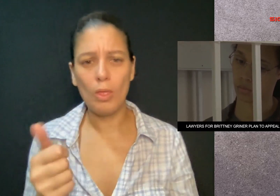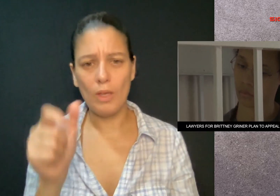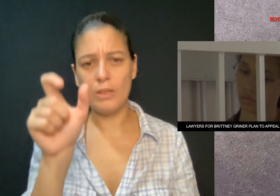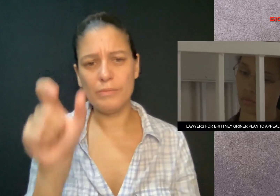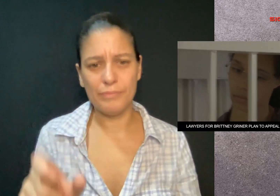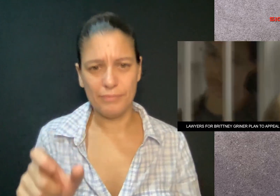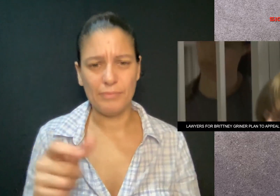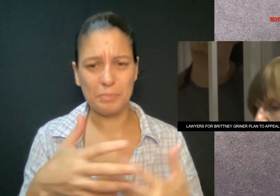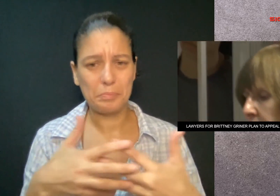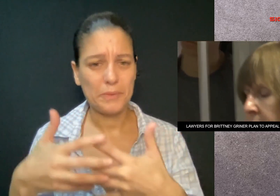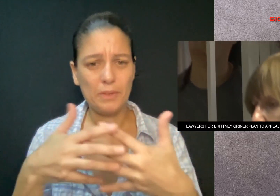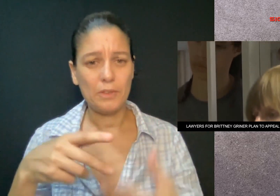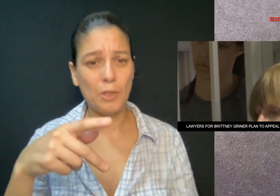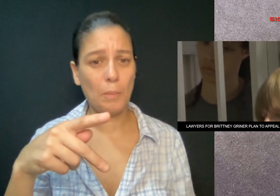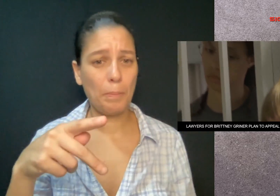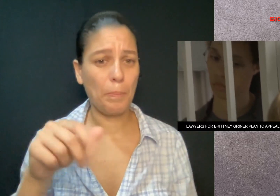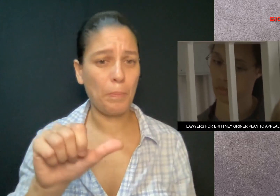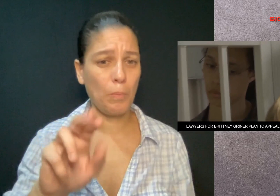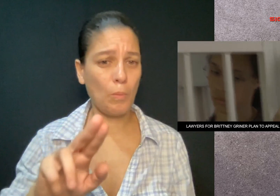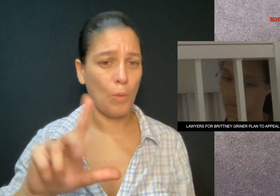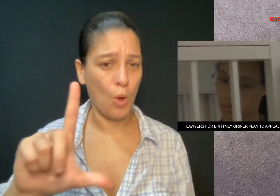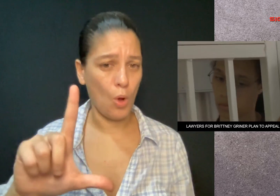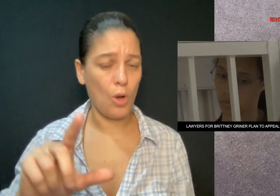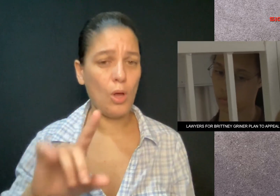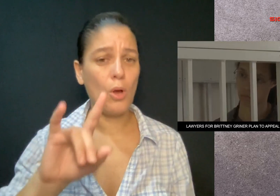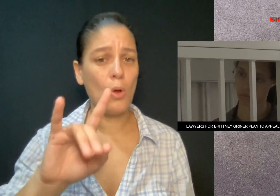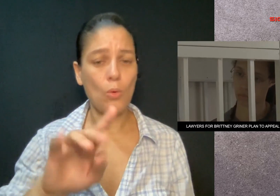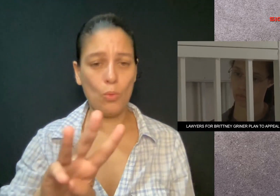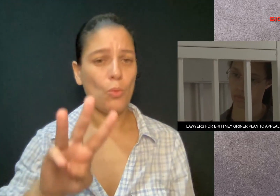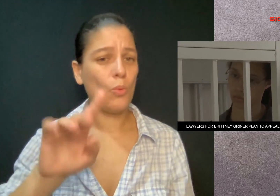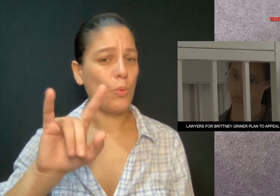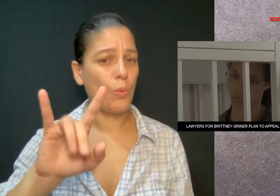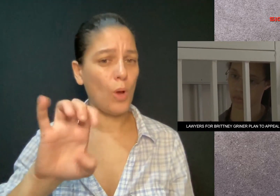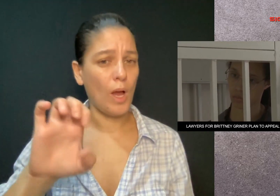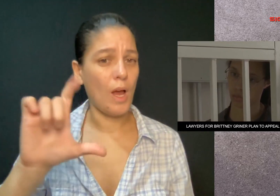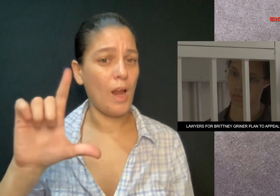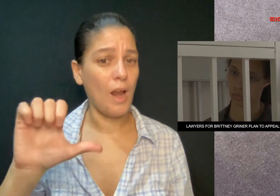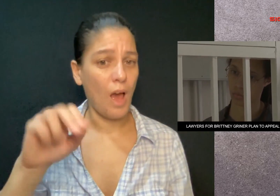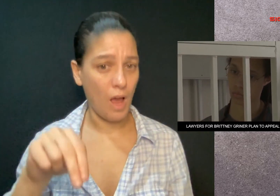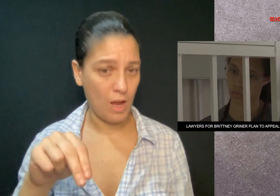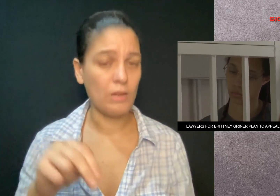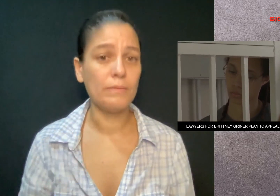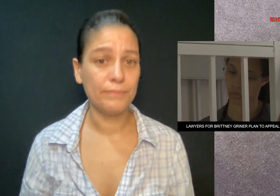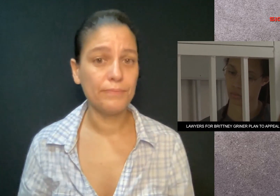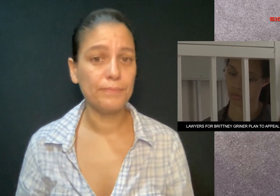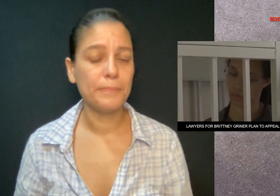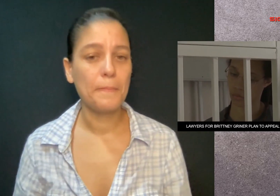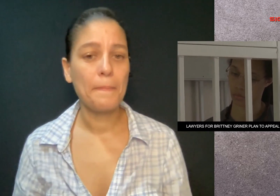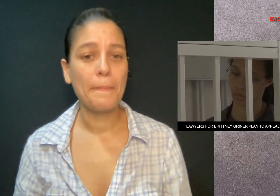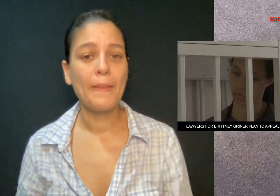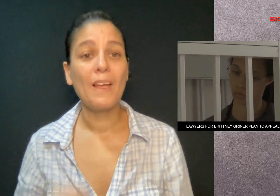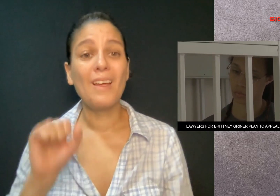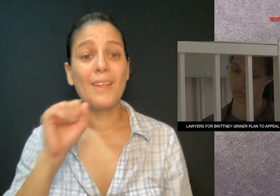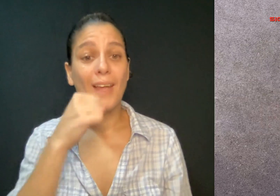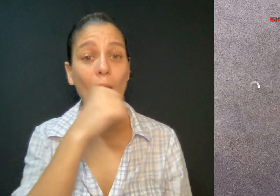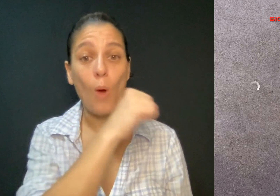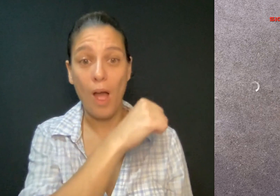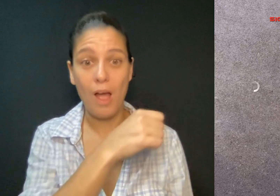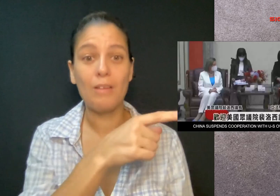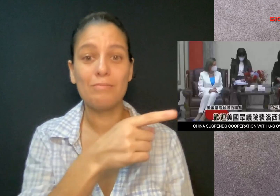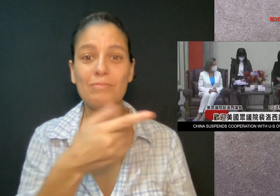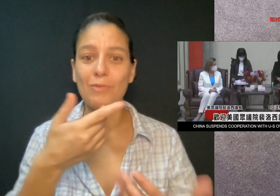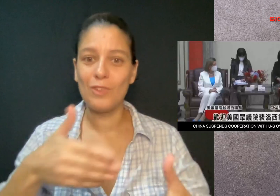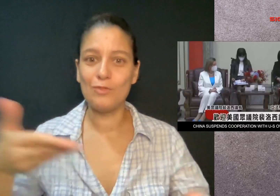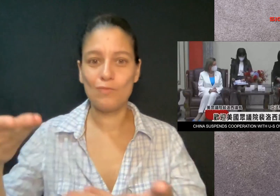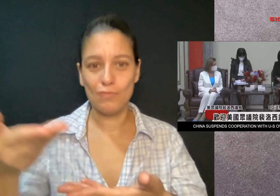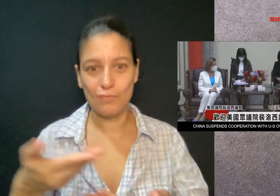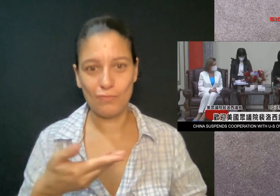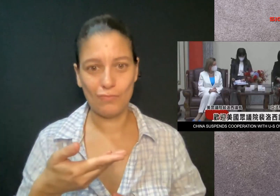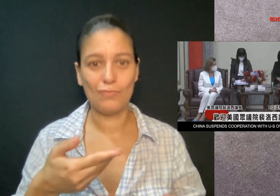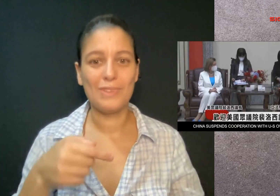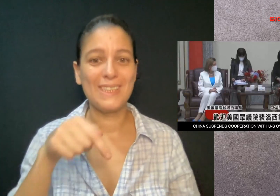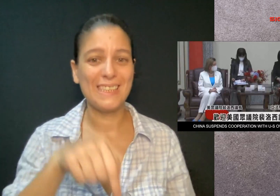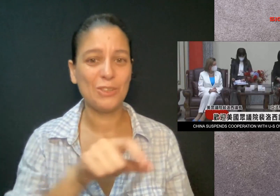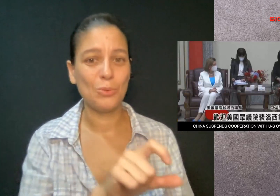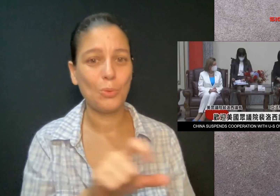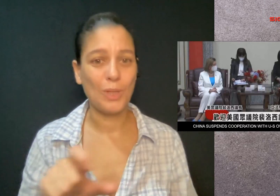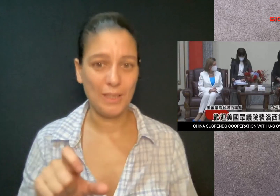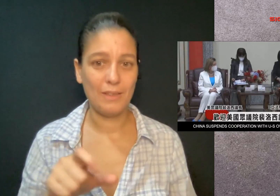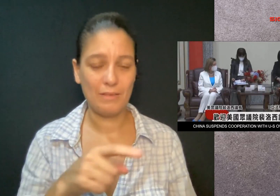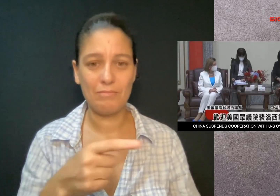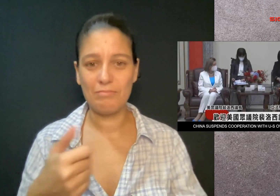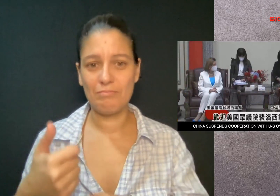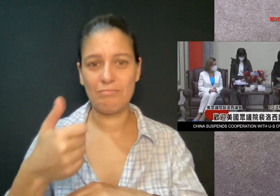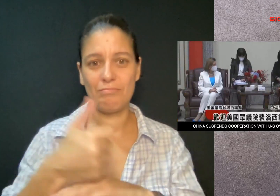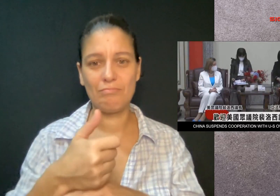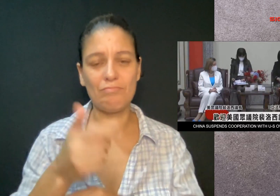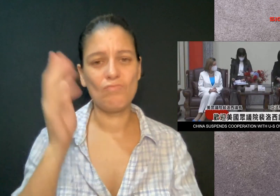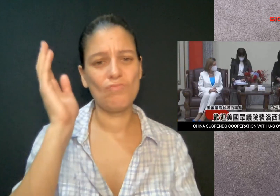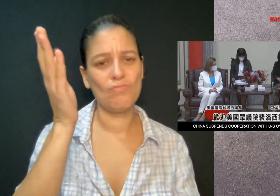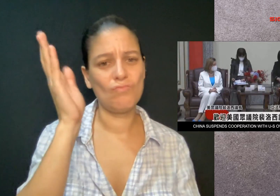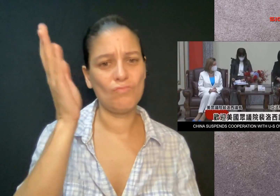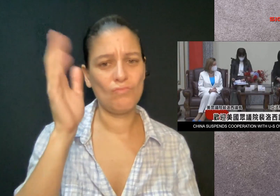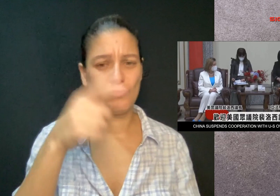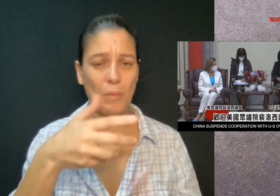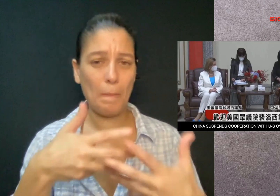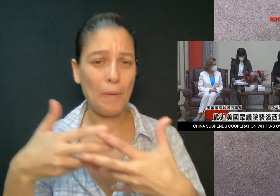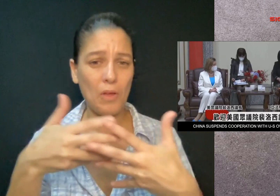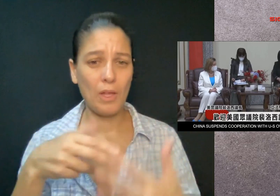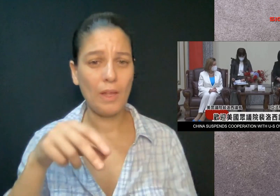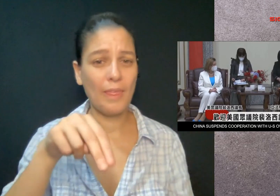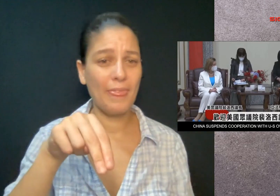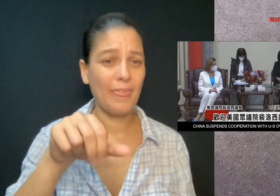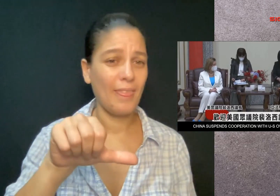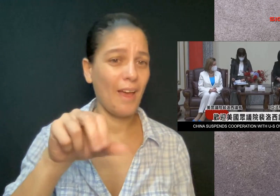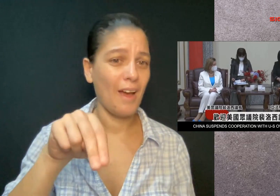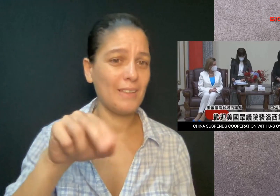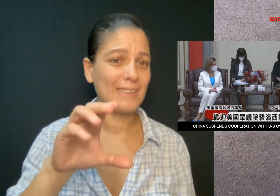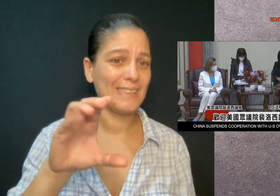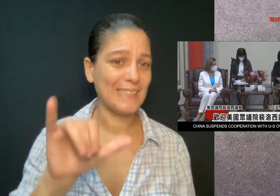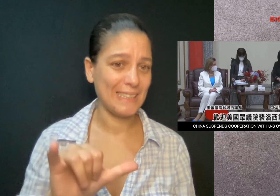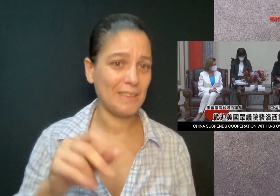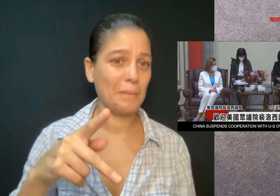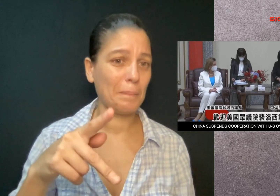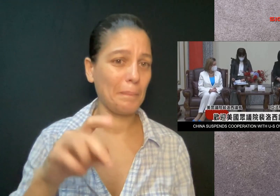and another American prisoner Paul Whelan Taiwan hosted US House Speaker Nancy Pelosi